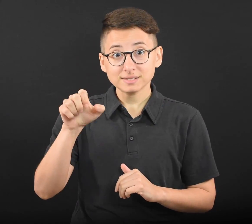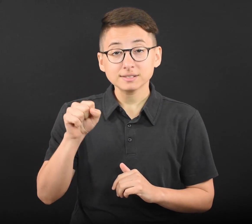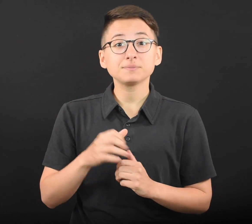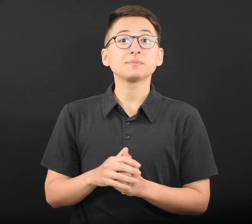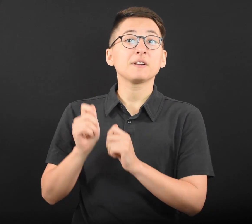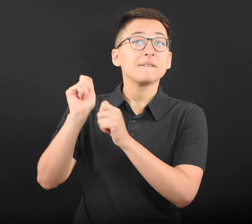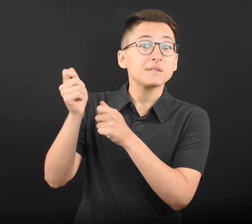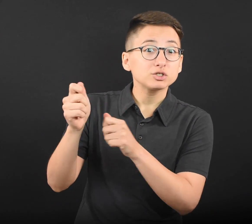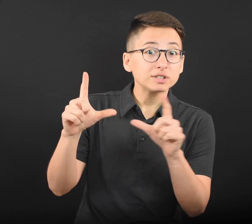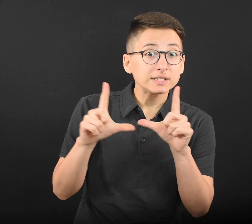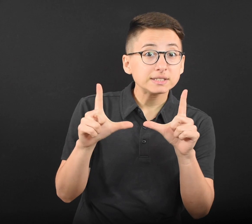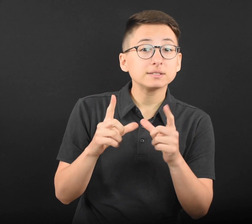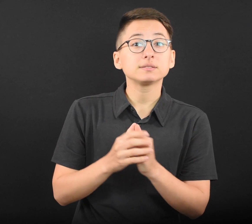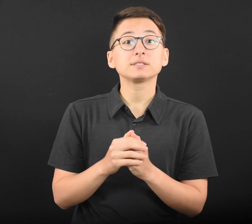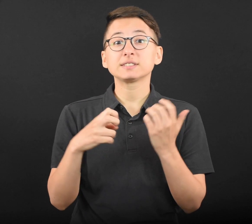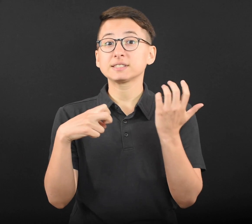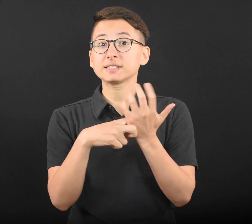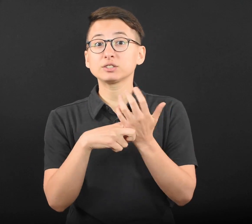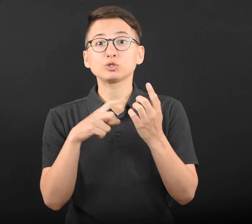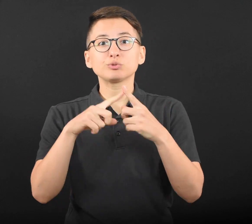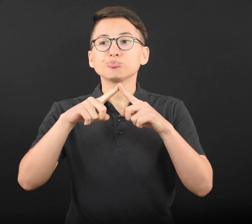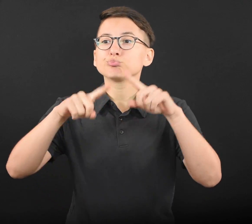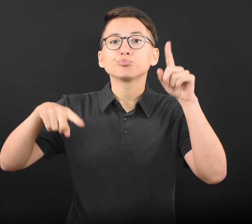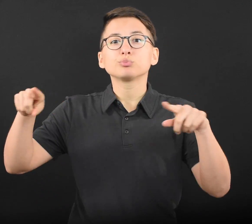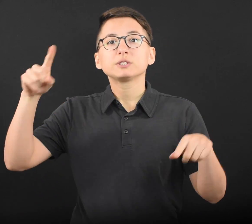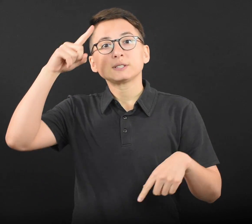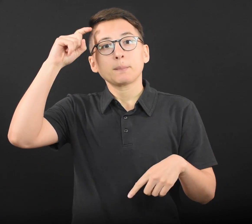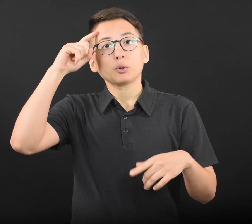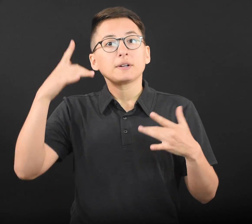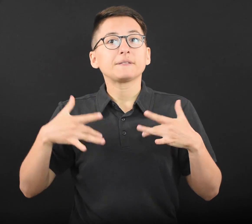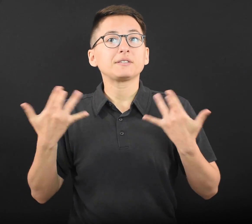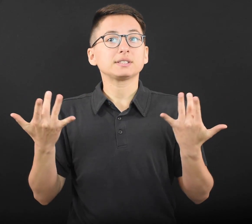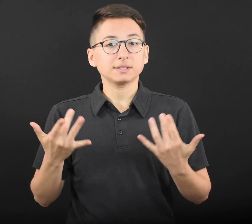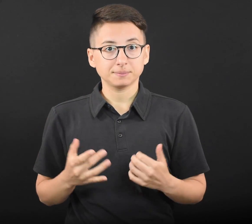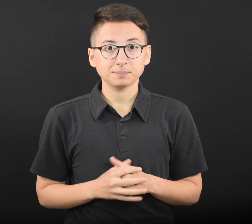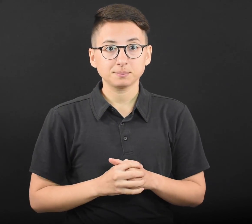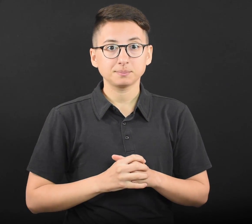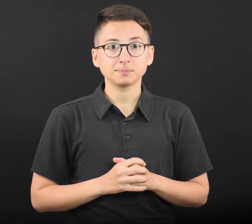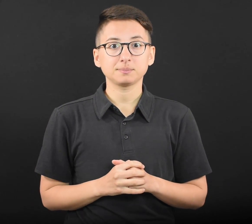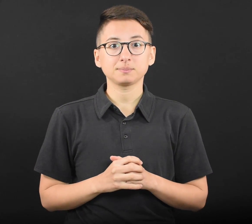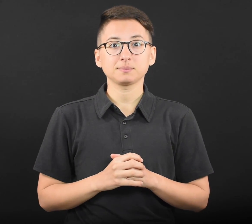parks passes, fishing licenses, and tickets to various summer attractions and events.